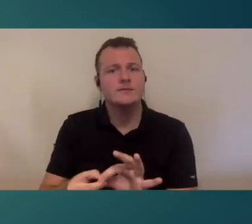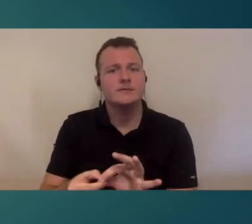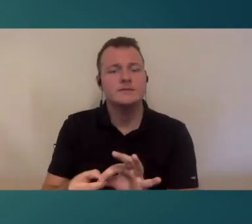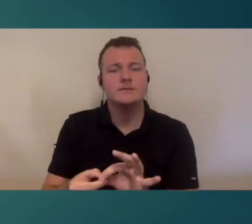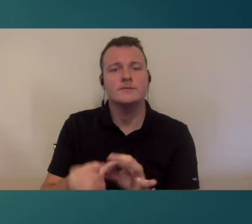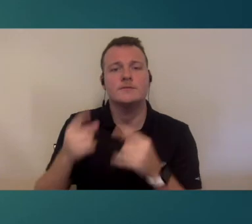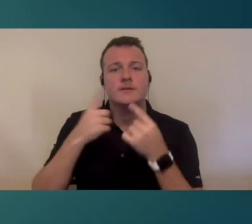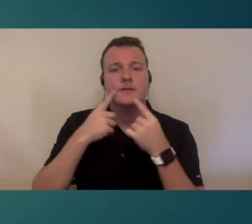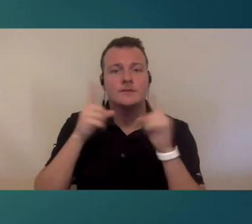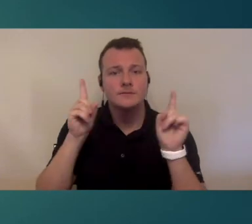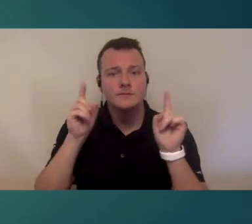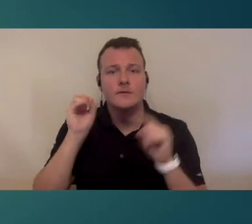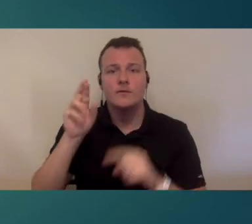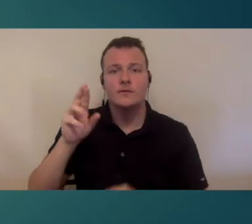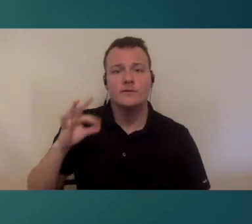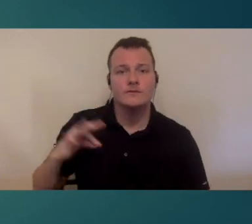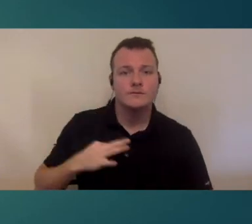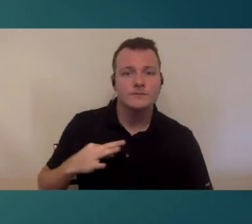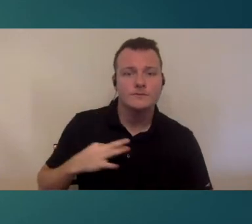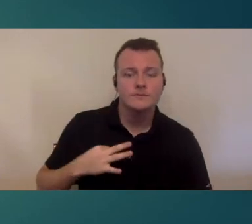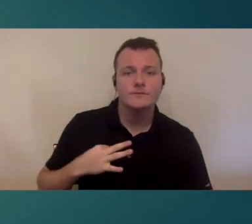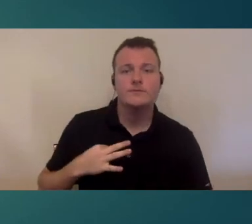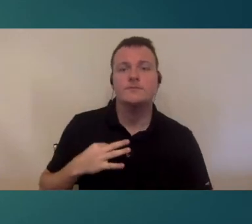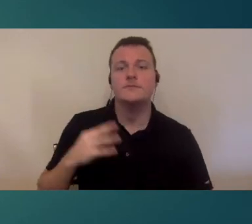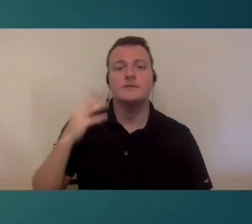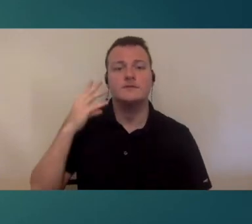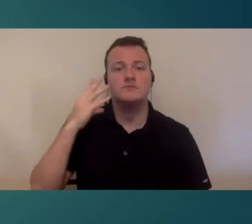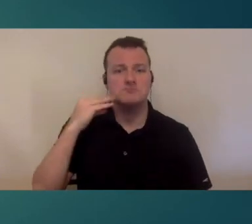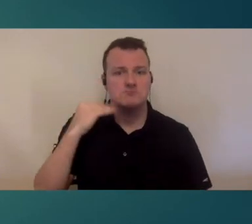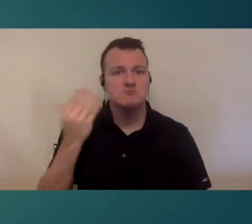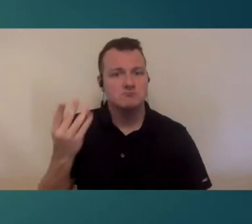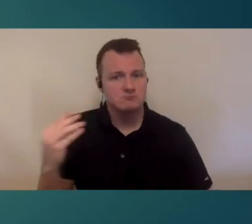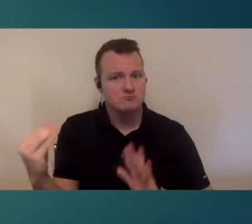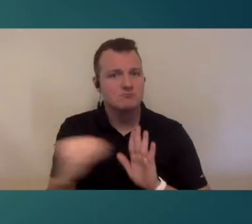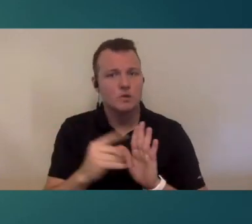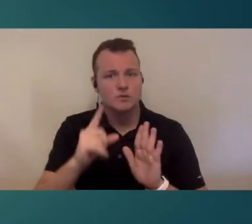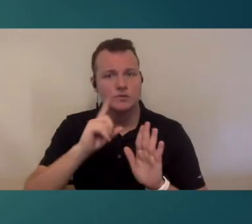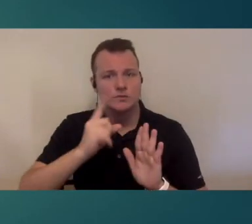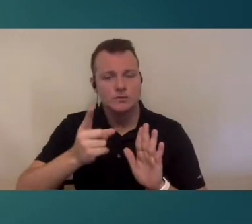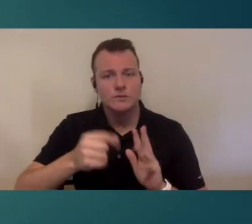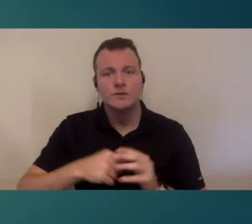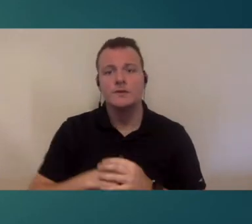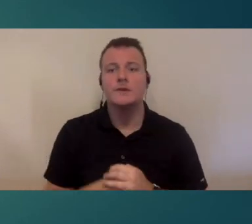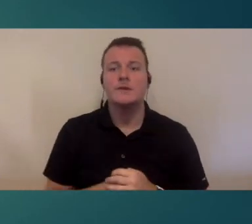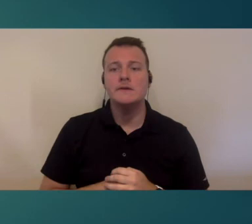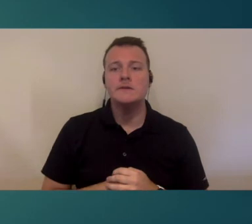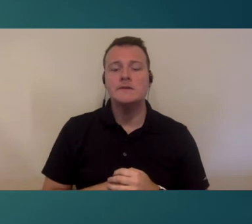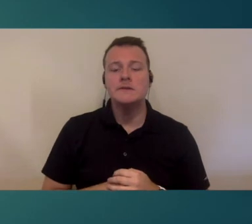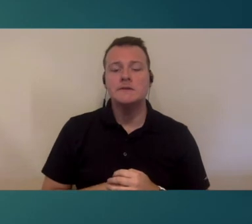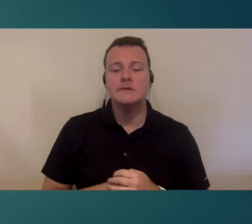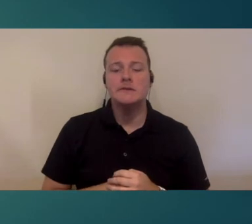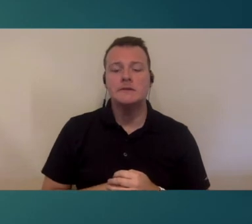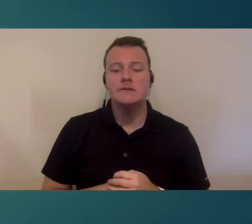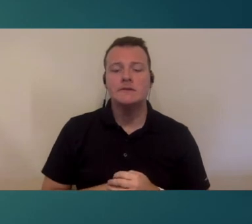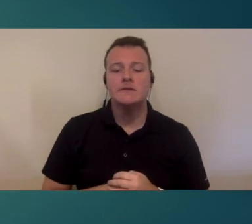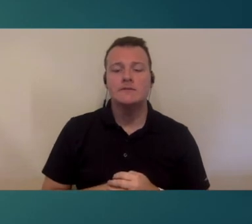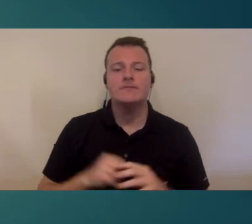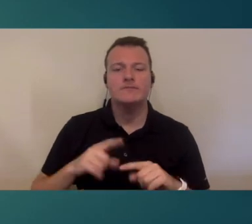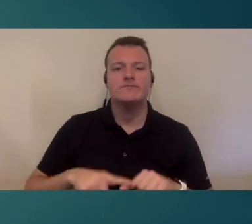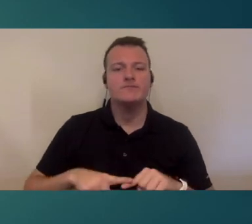accomplishments or volunteer experience, but I think it depends on where you're